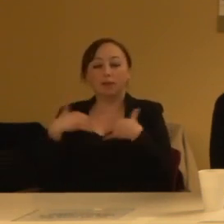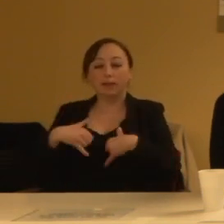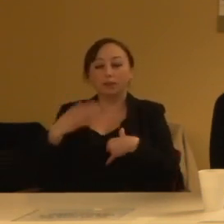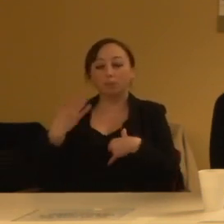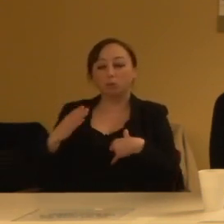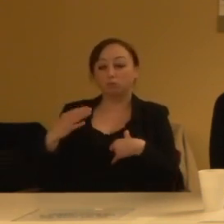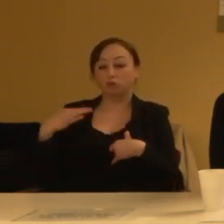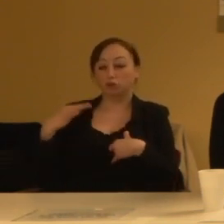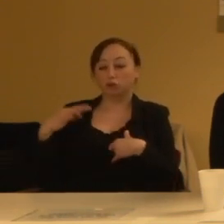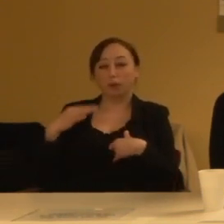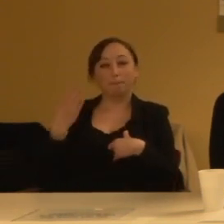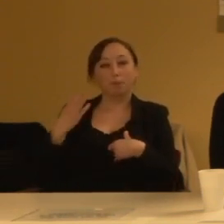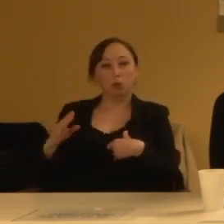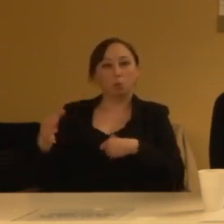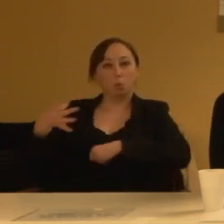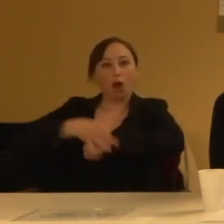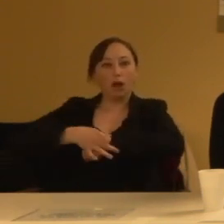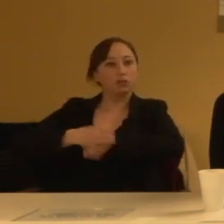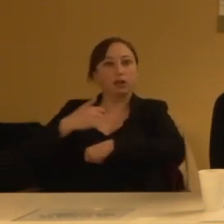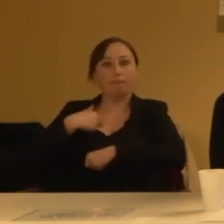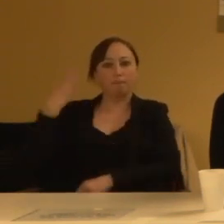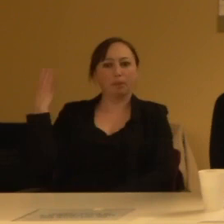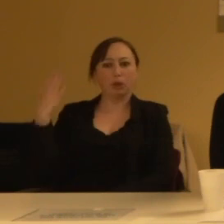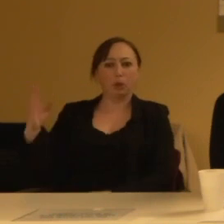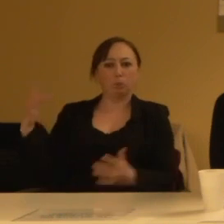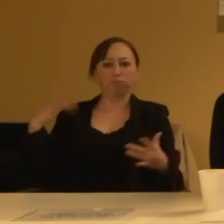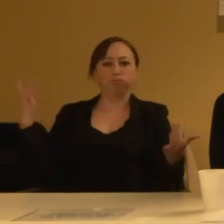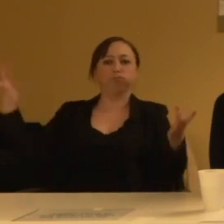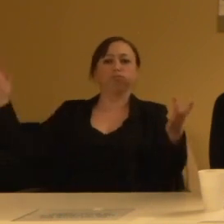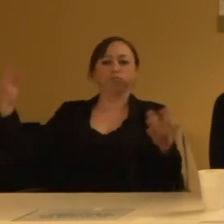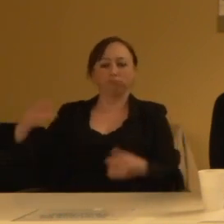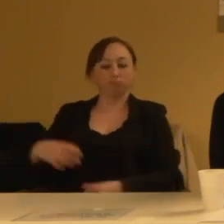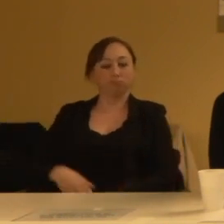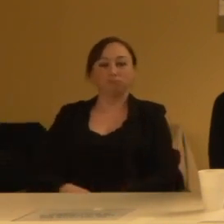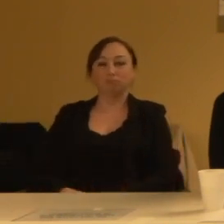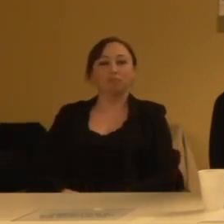So I realize I'm like, kind of like Violet Beauregaring it right now.